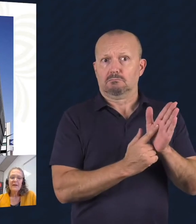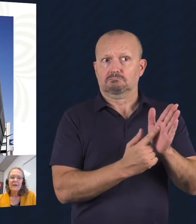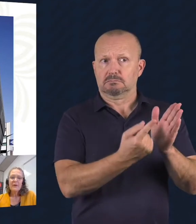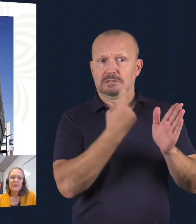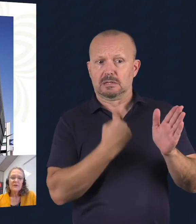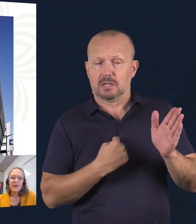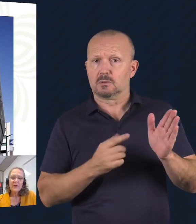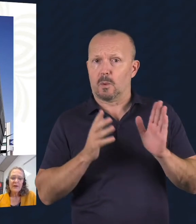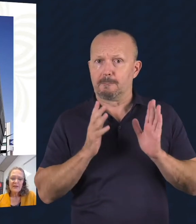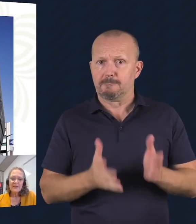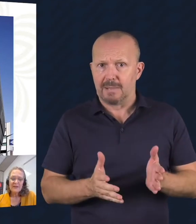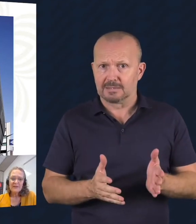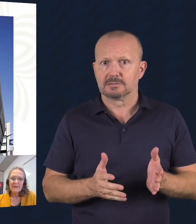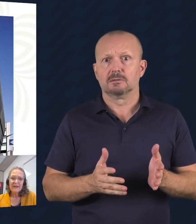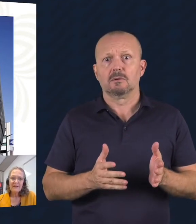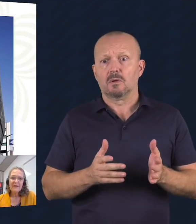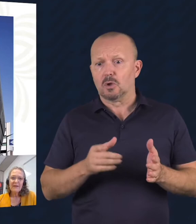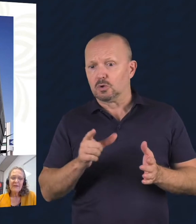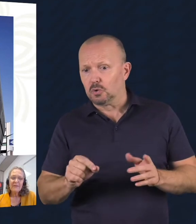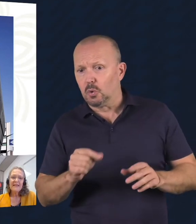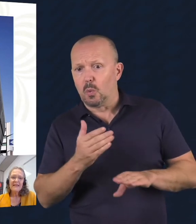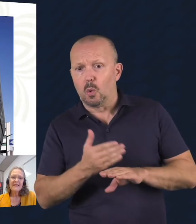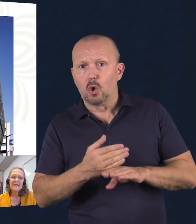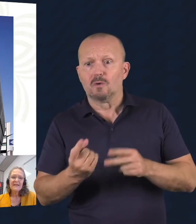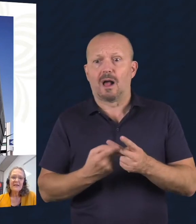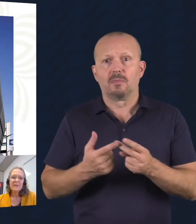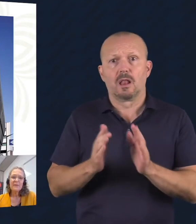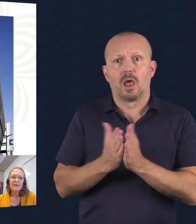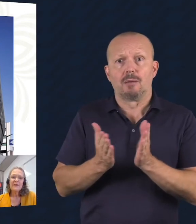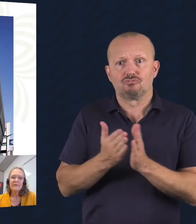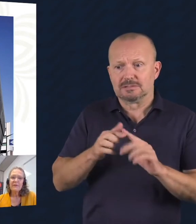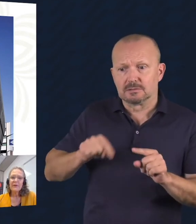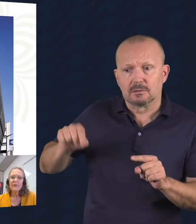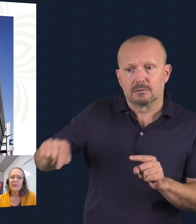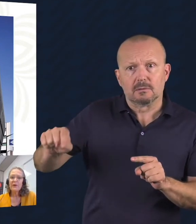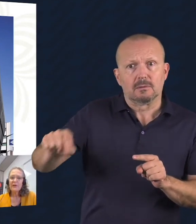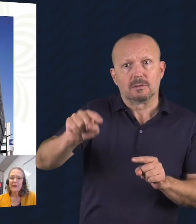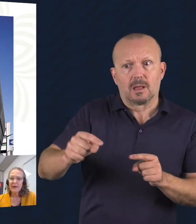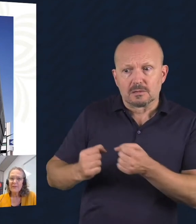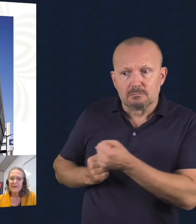We also are legislatively mandated to supplement and further the work of other libraries in